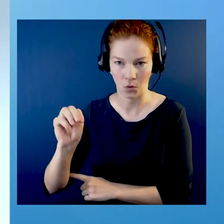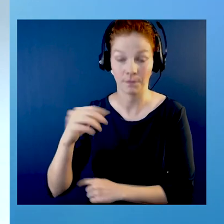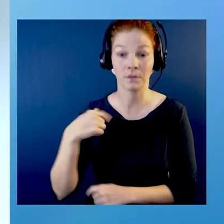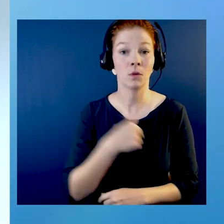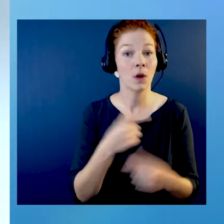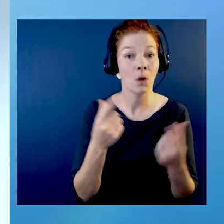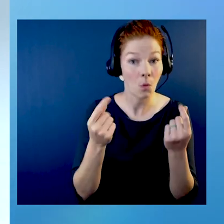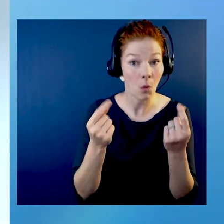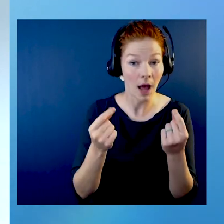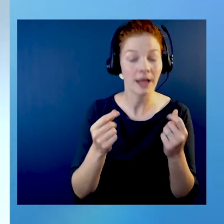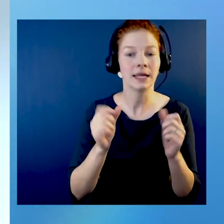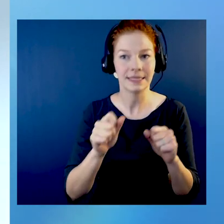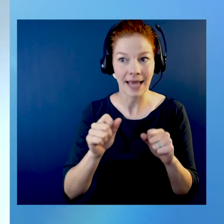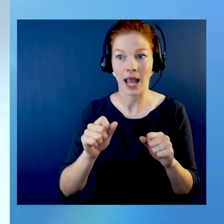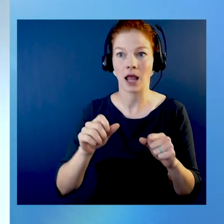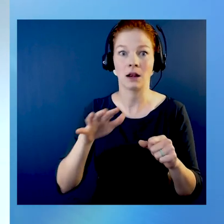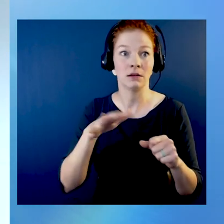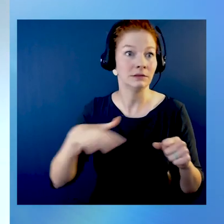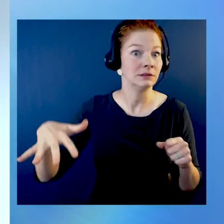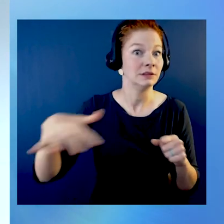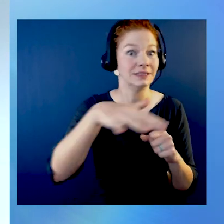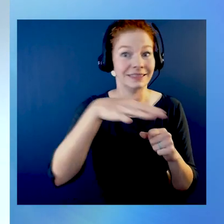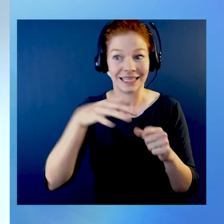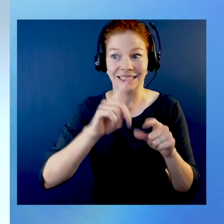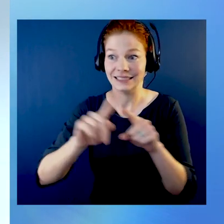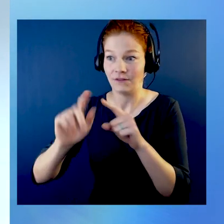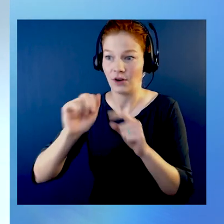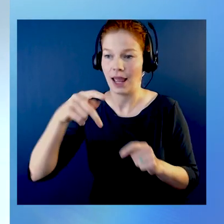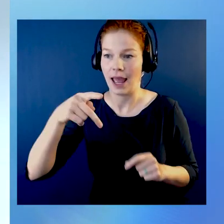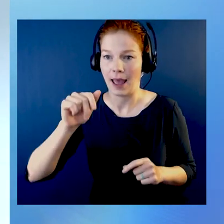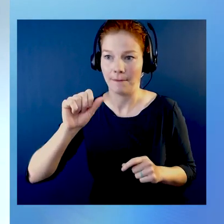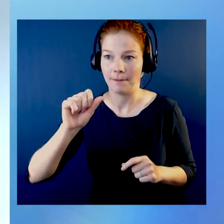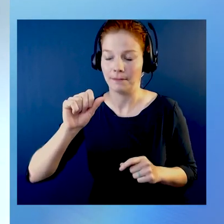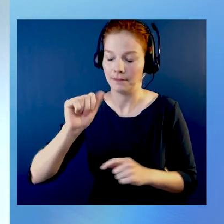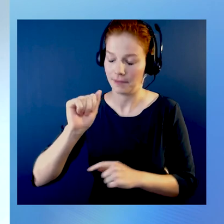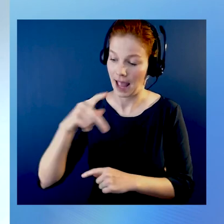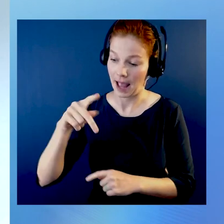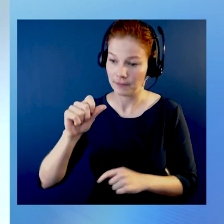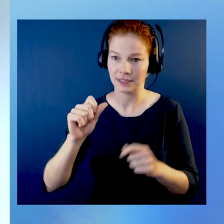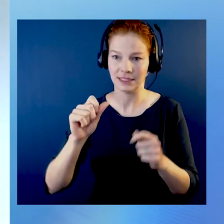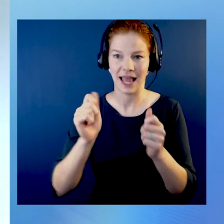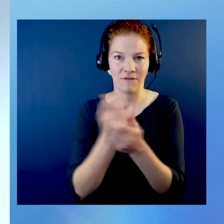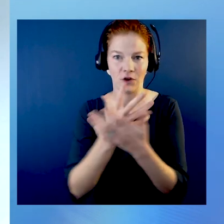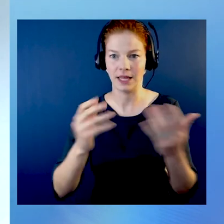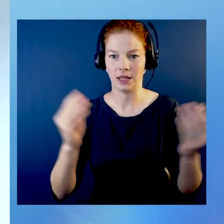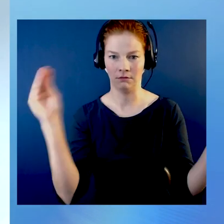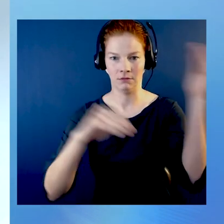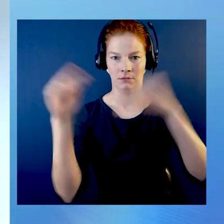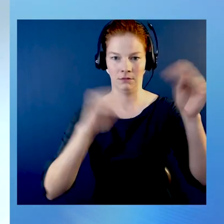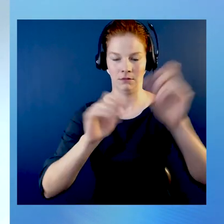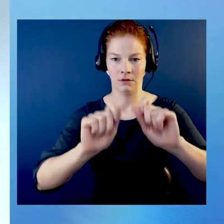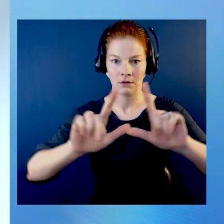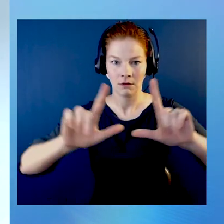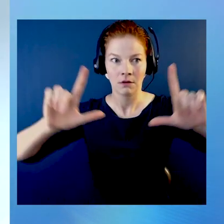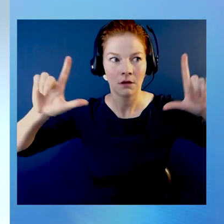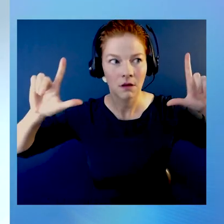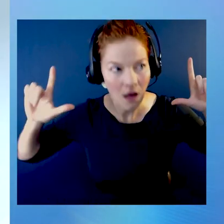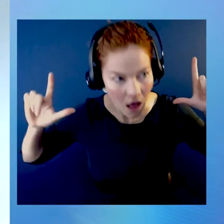real-time rendering ability to create these unique applications that bring people together in this collaborative, immersive experience.